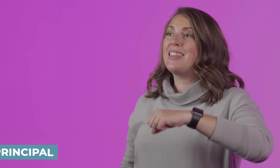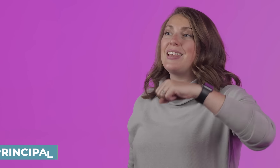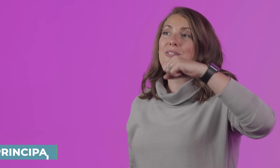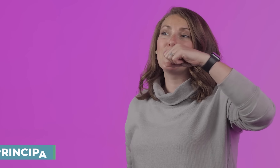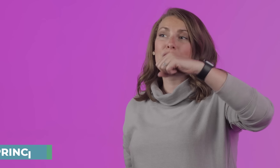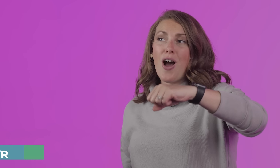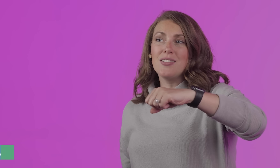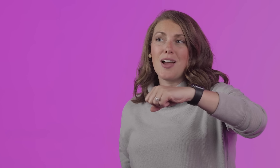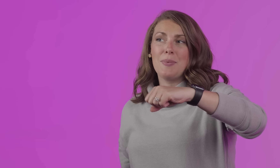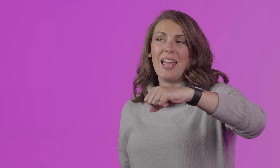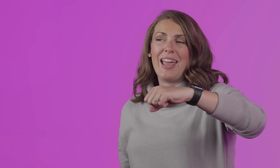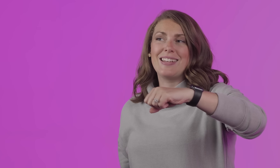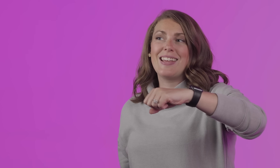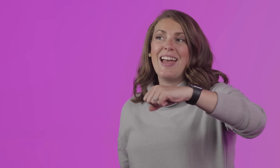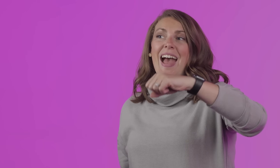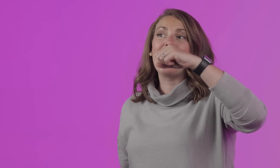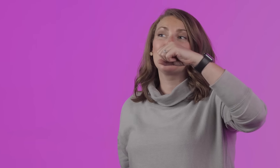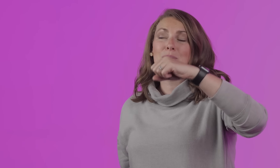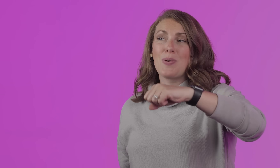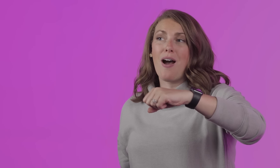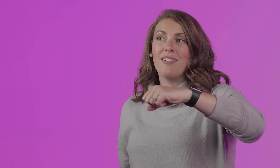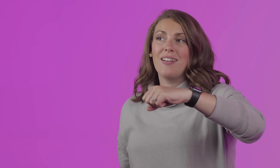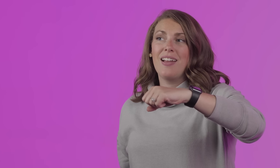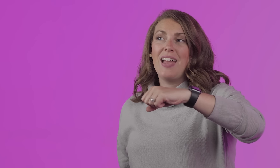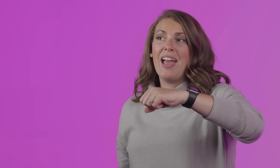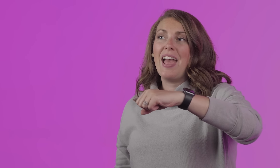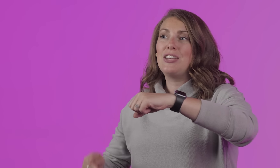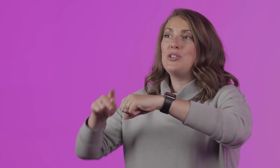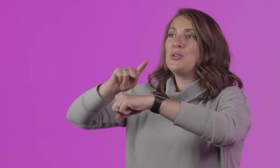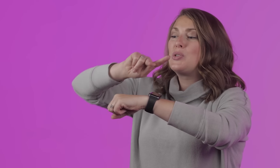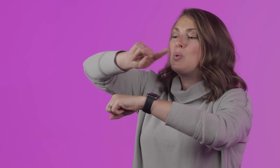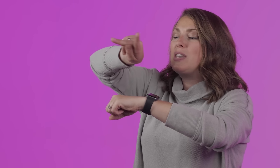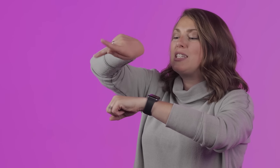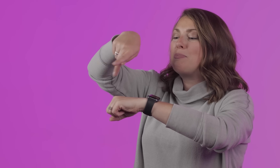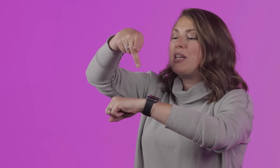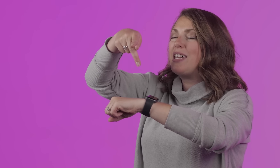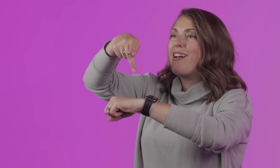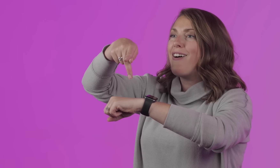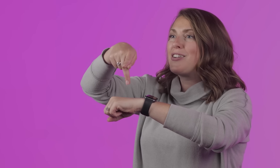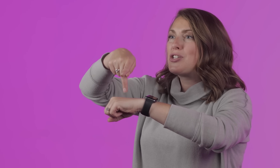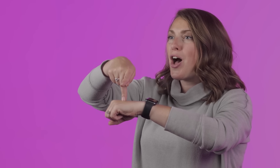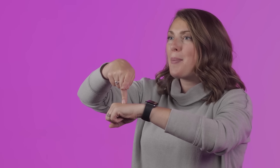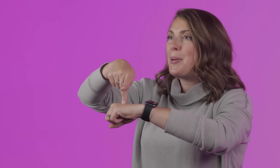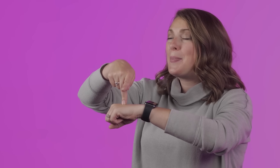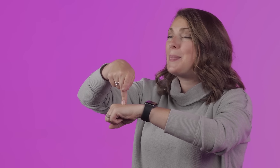Think of your non-dominant hand as a rock, and you do a twisted pea on top.